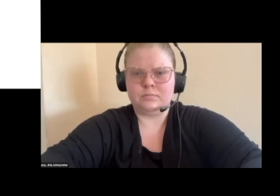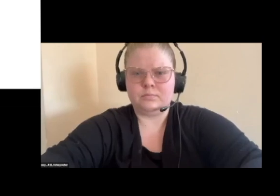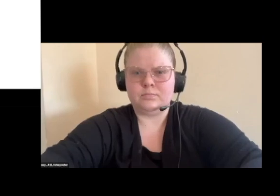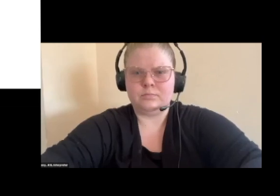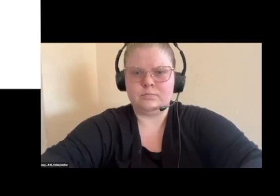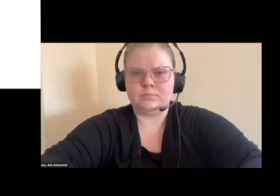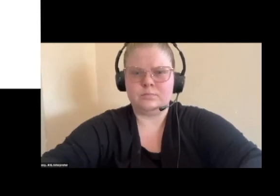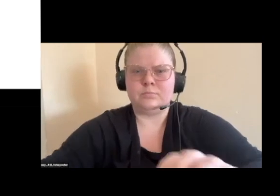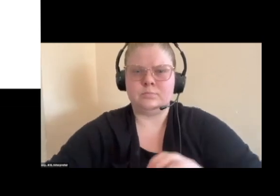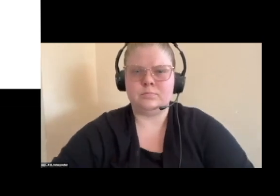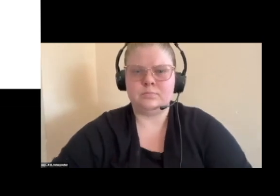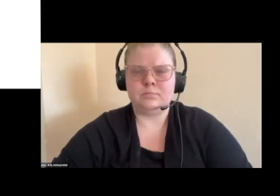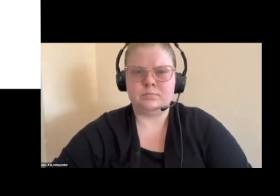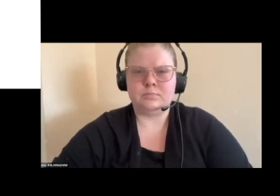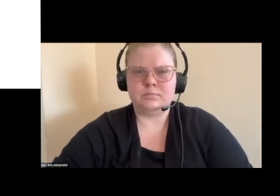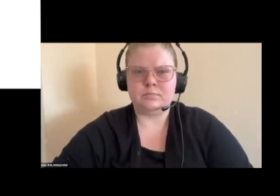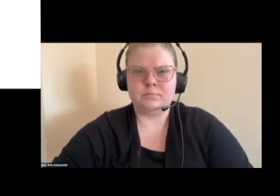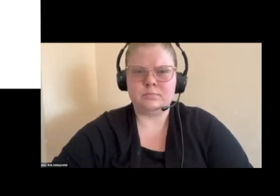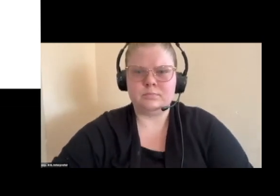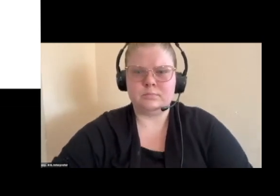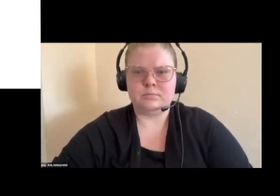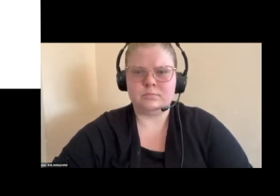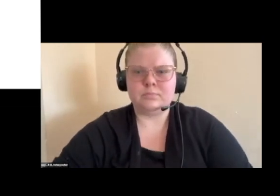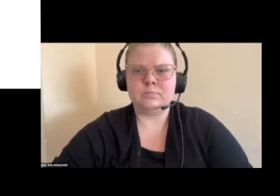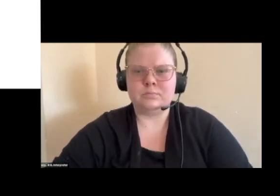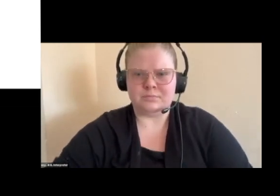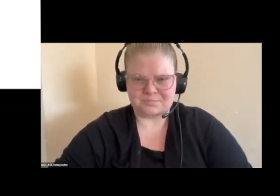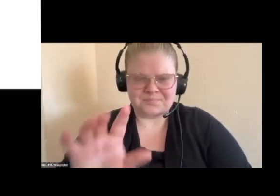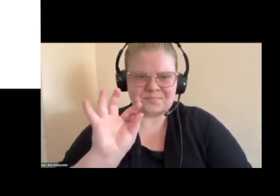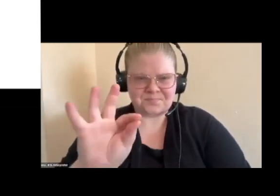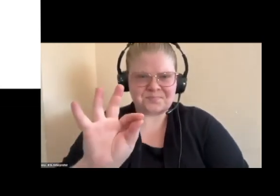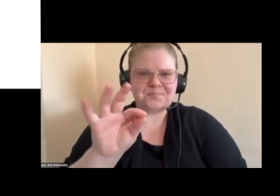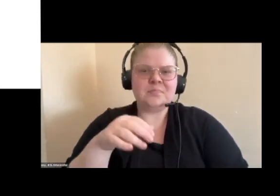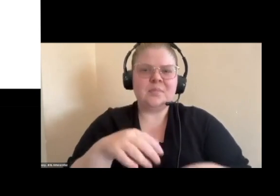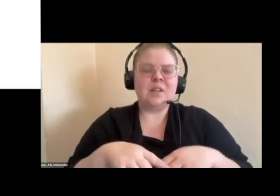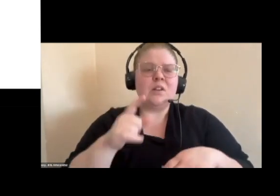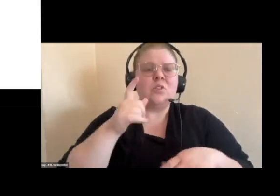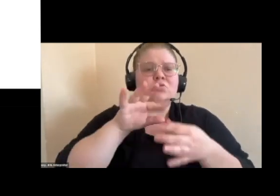but people with physical disabilities and older adults,